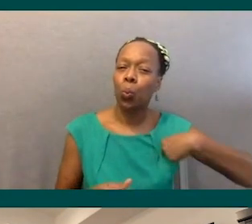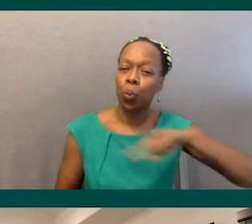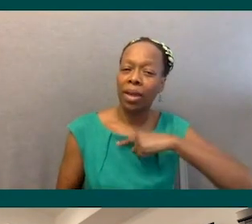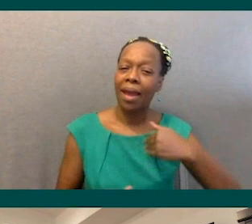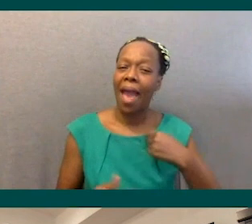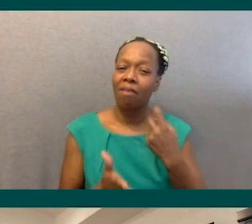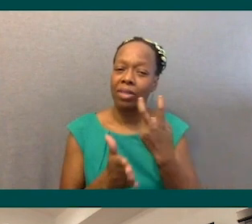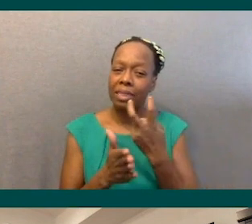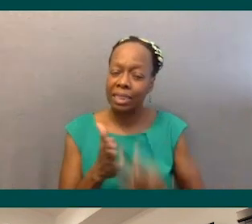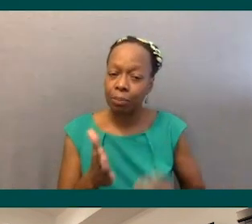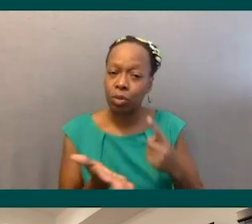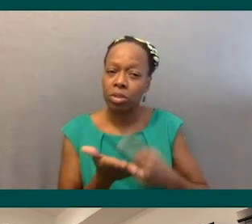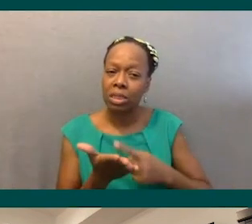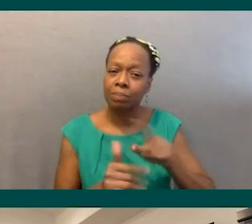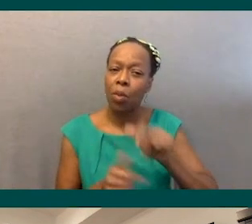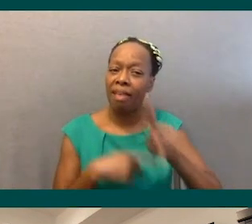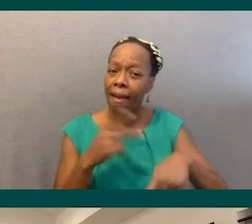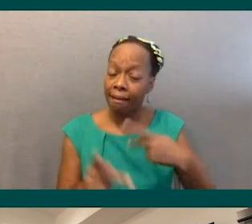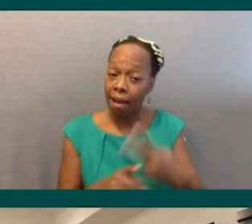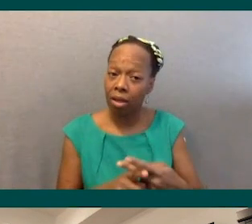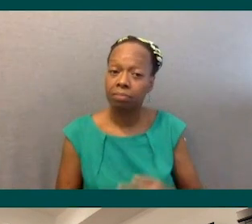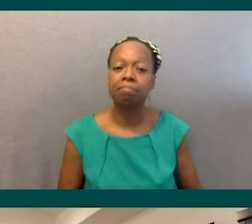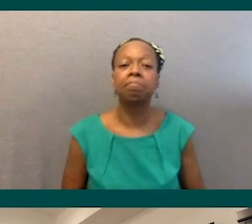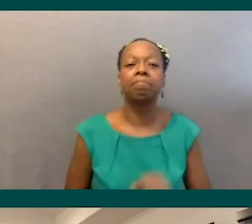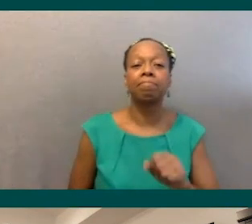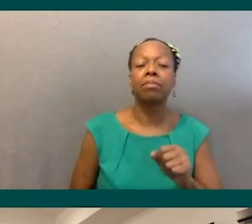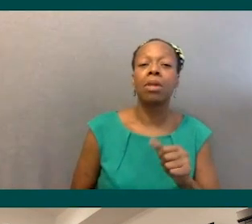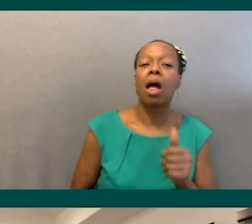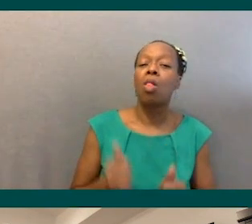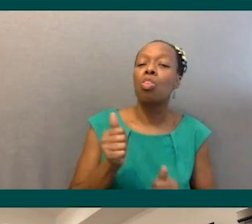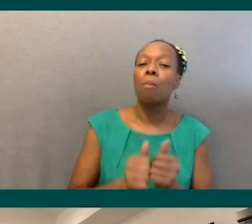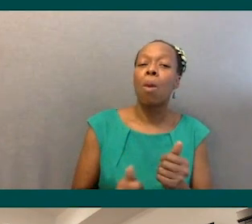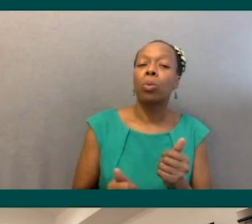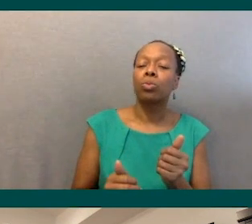Right, so the most common type of cerebral palsy in terms of the movement disorder